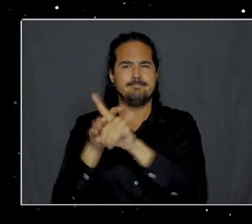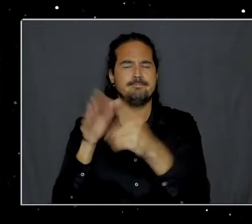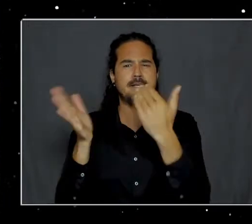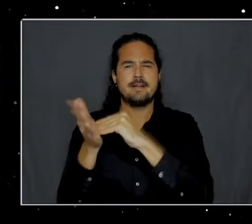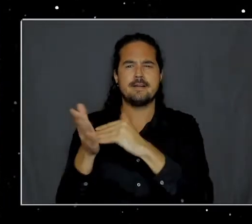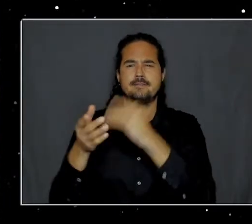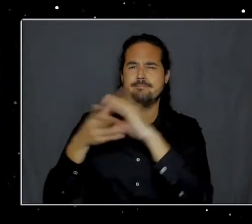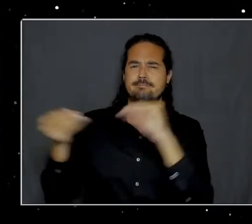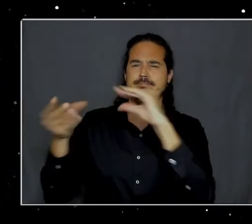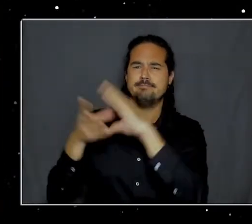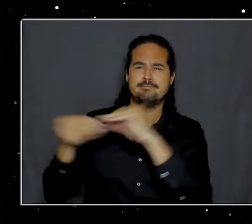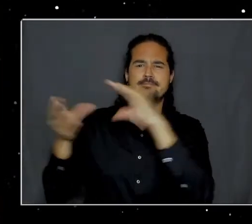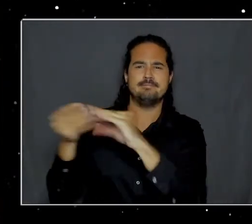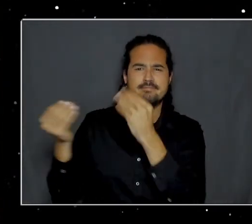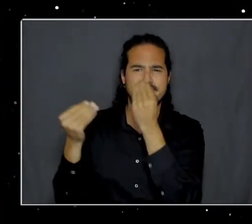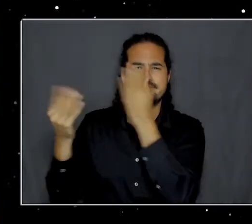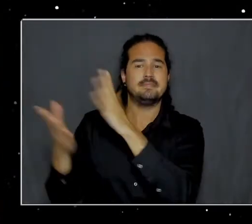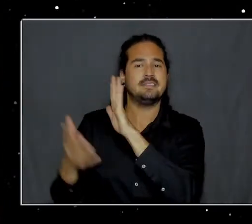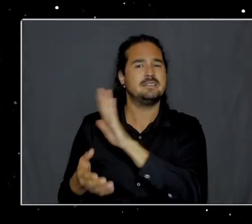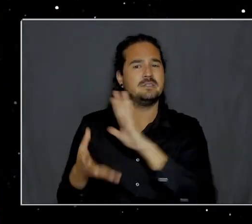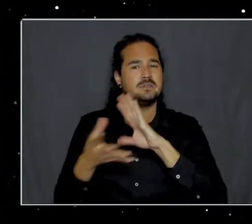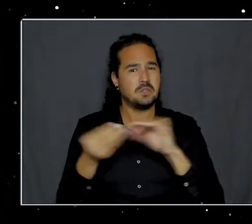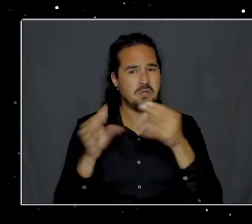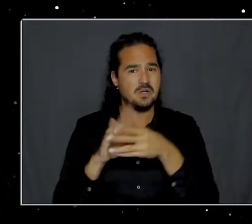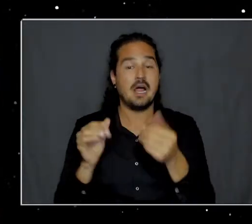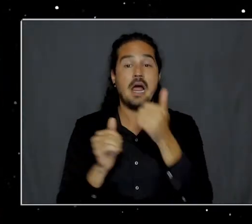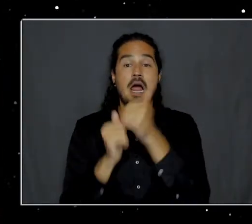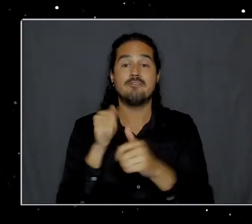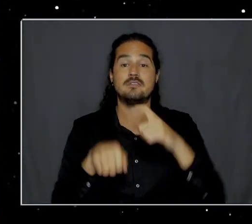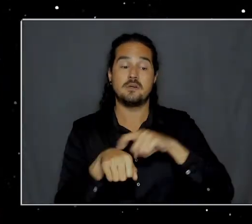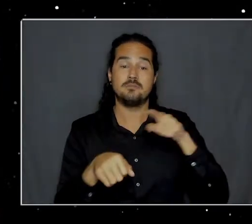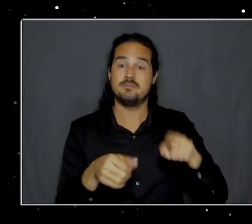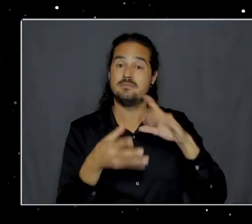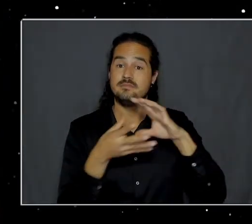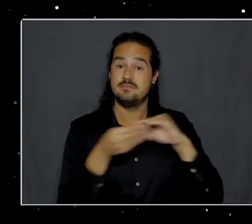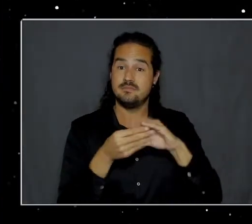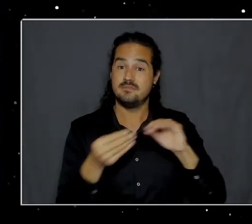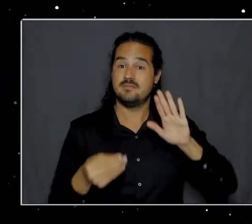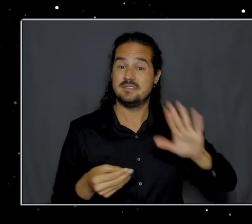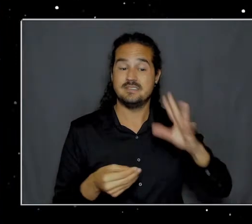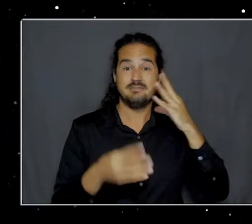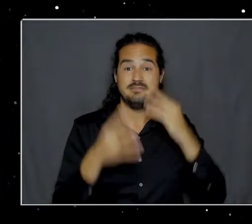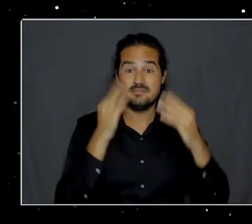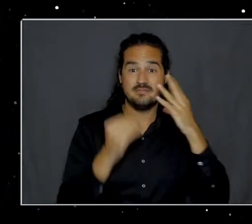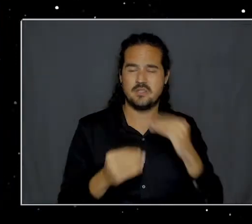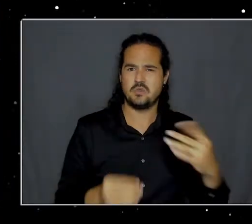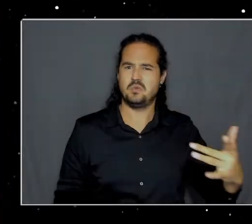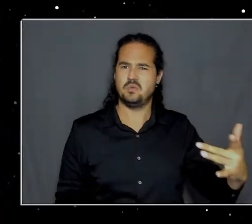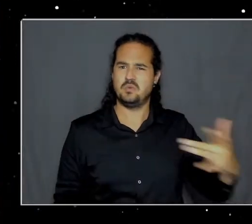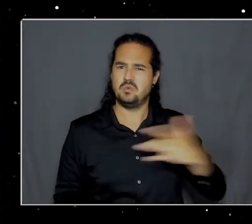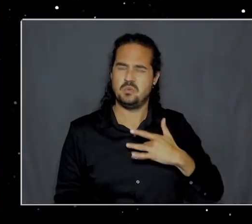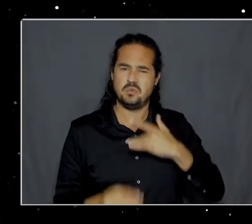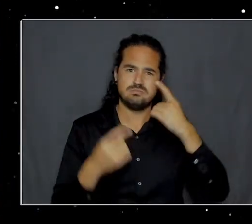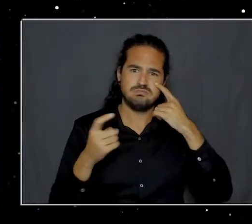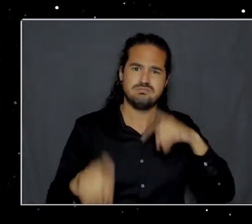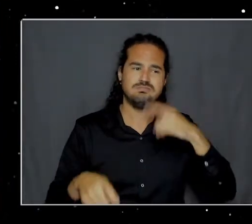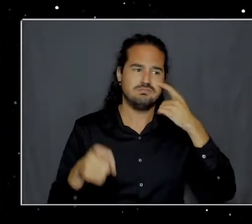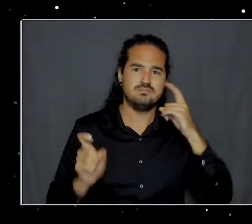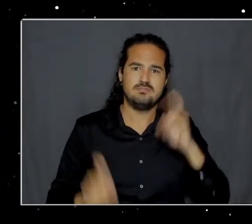STRATEGIC POLICY DECISIONS, AND TO SHOW UP OVER AND OVER, AND OVER AGAIN TO TESTIFY.